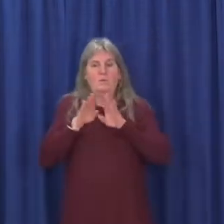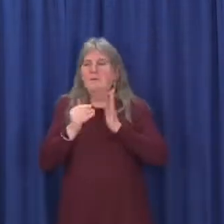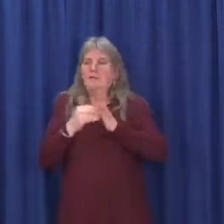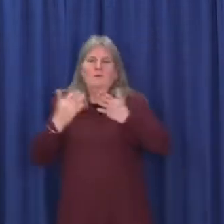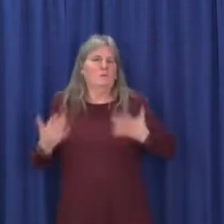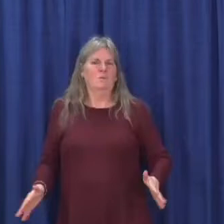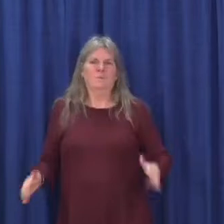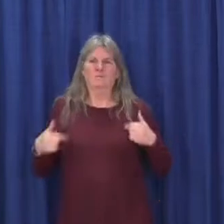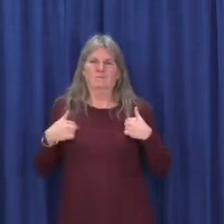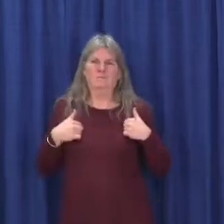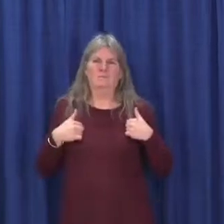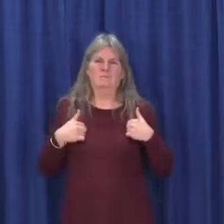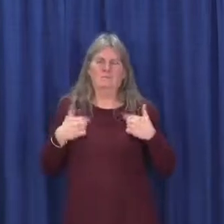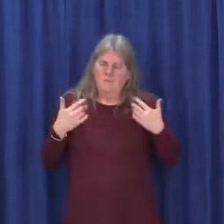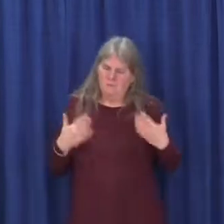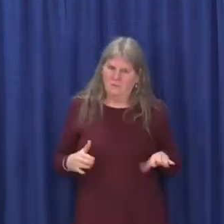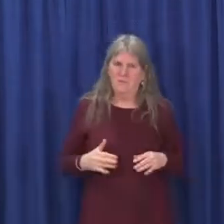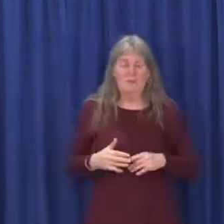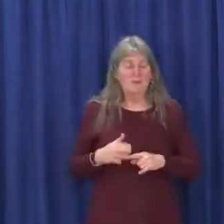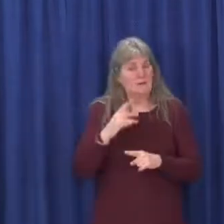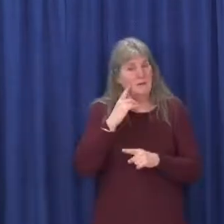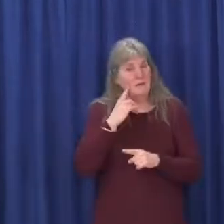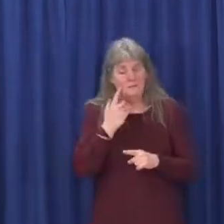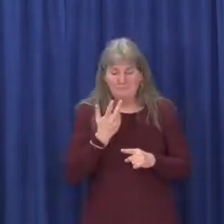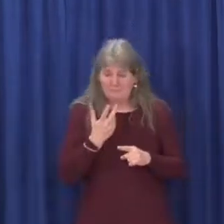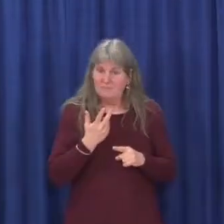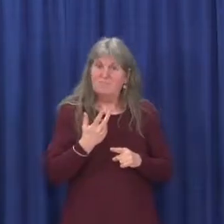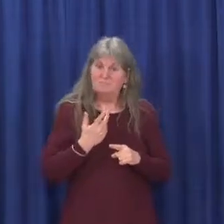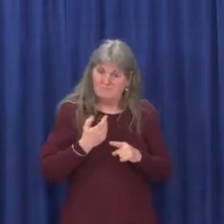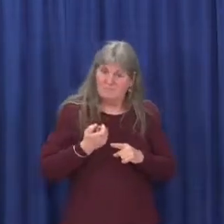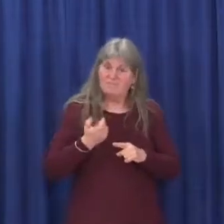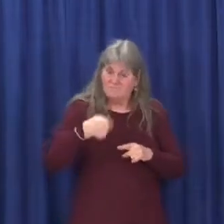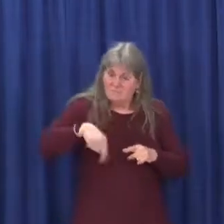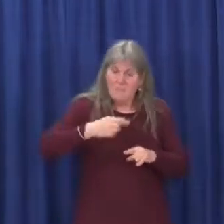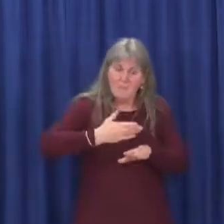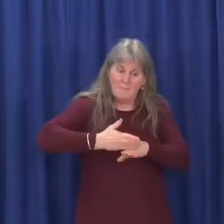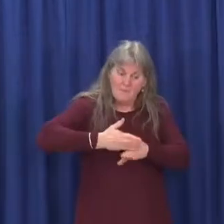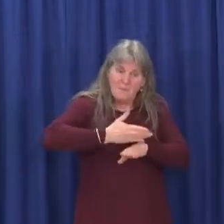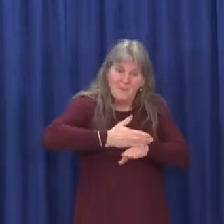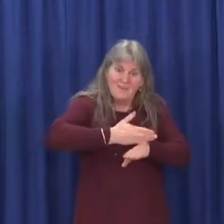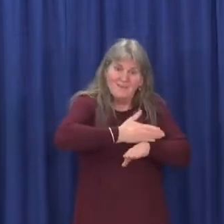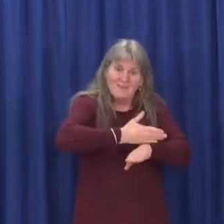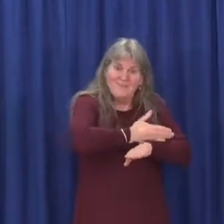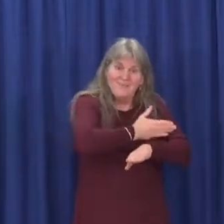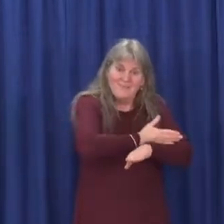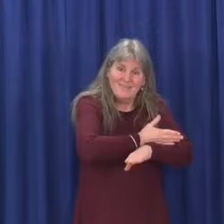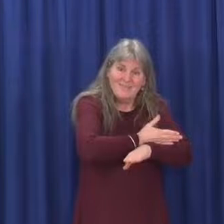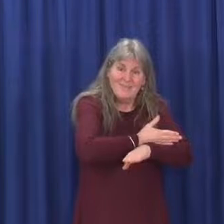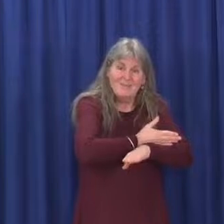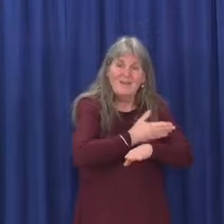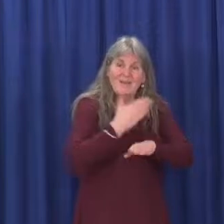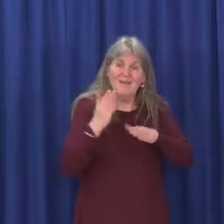We've had some hard-won ground gained at this point and we still have a ways to go.